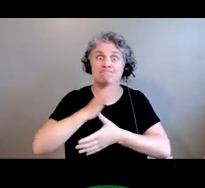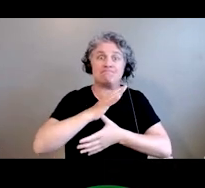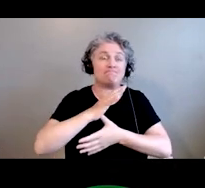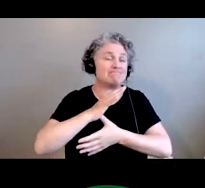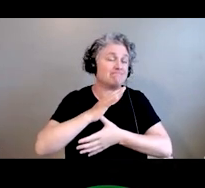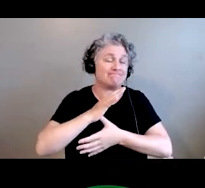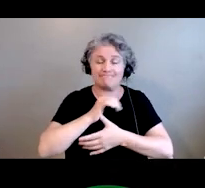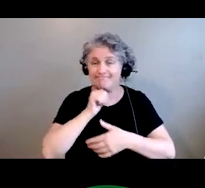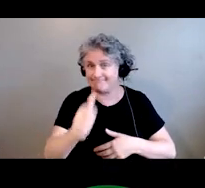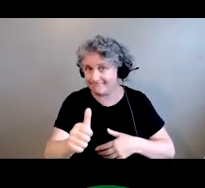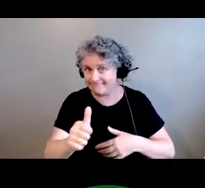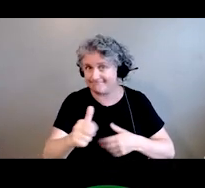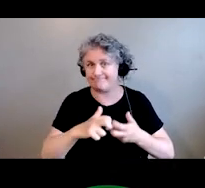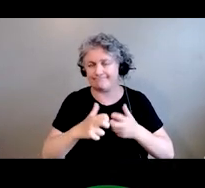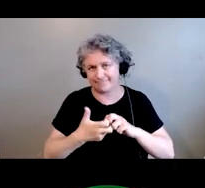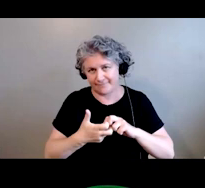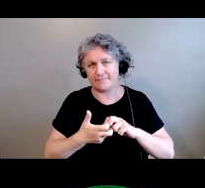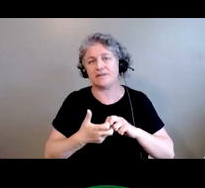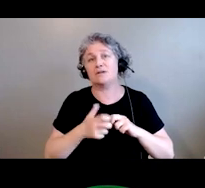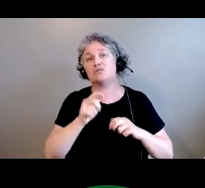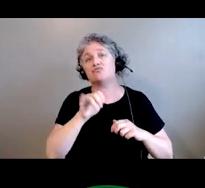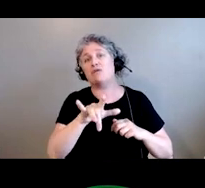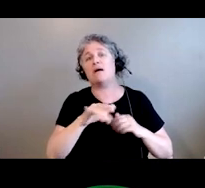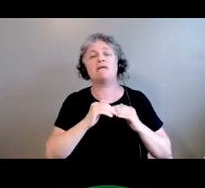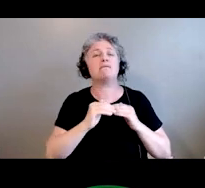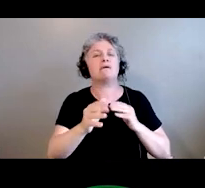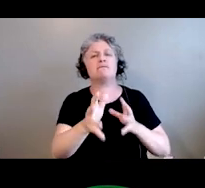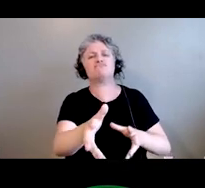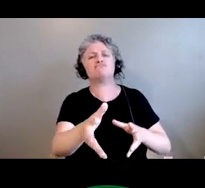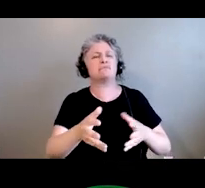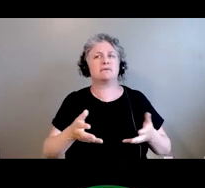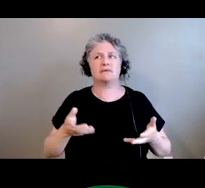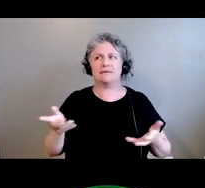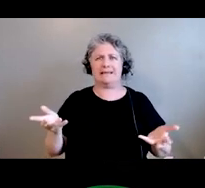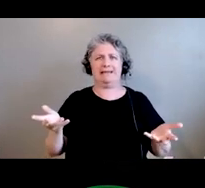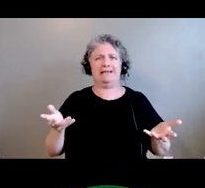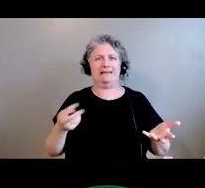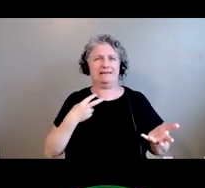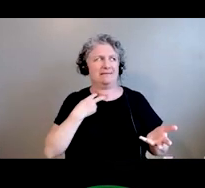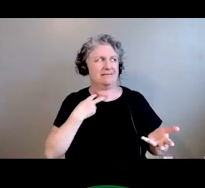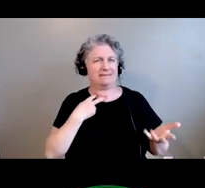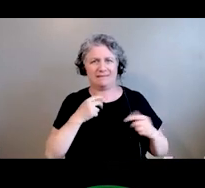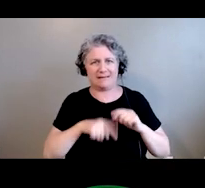Or to do it as quickly. And so I think that's the first thing. That comes to mind. The other thing I wanted to